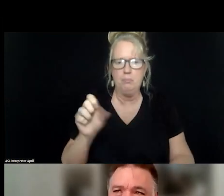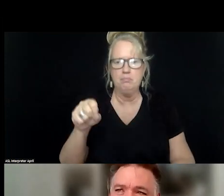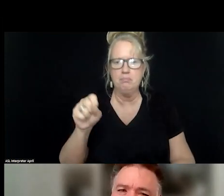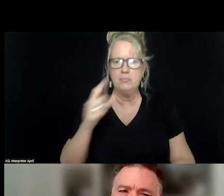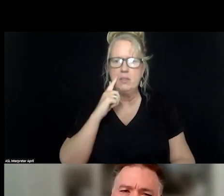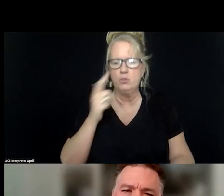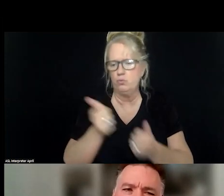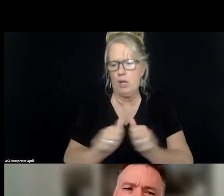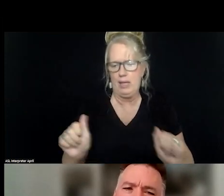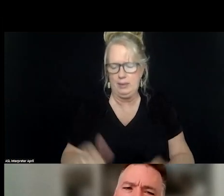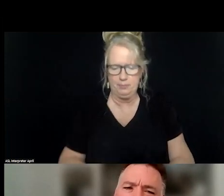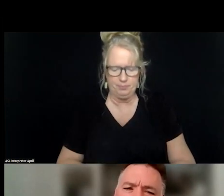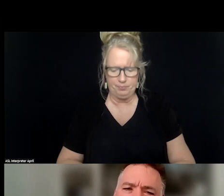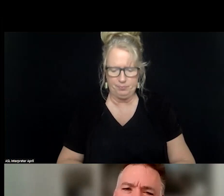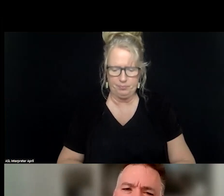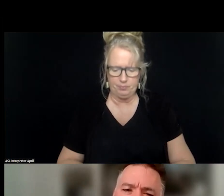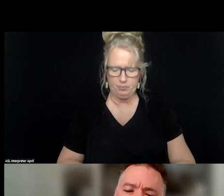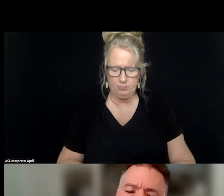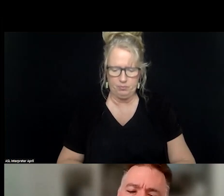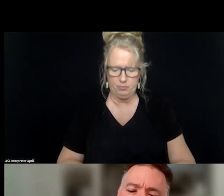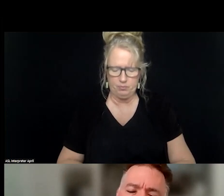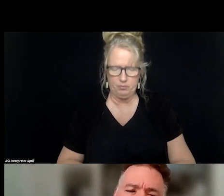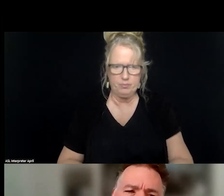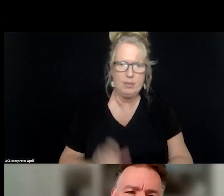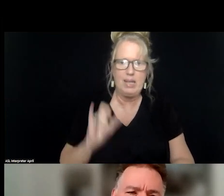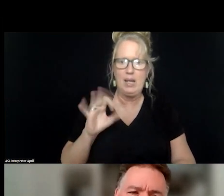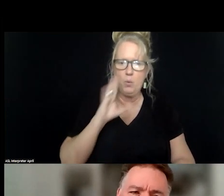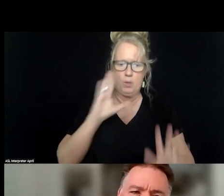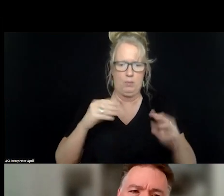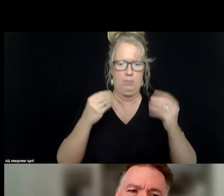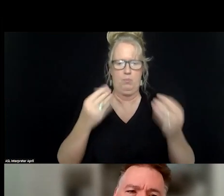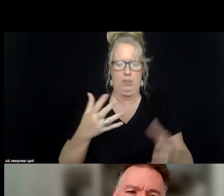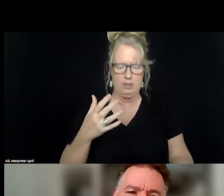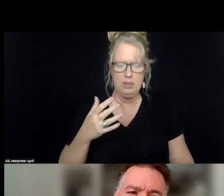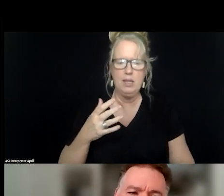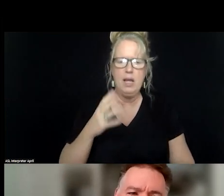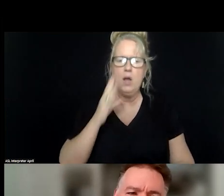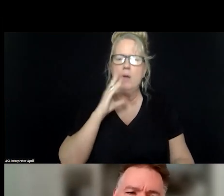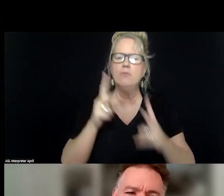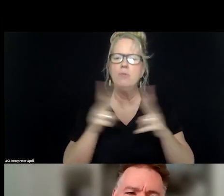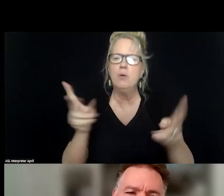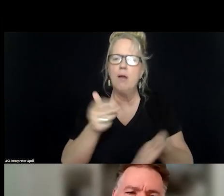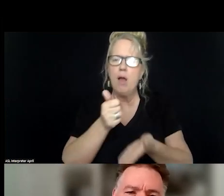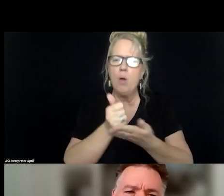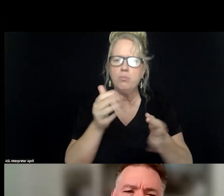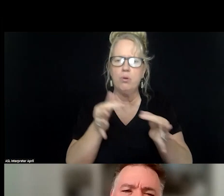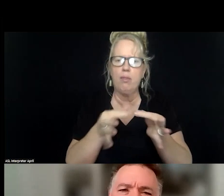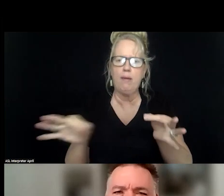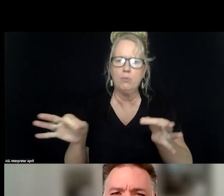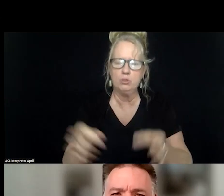ANYBODY. WHEN WE GET INTO THAT, I THINK THE LANGUAGE IS HELPFUL.